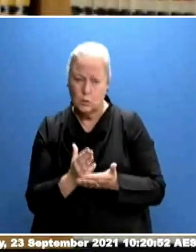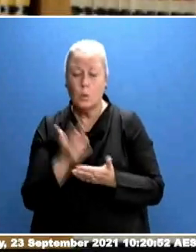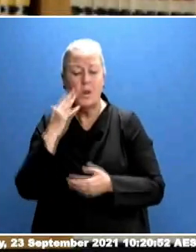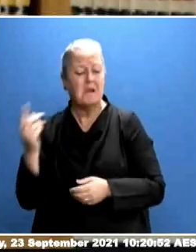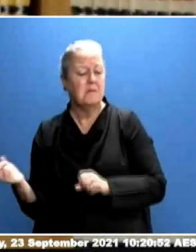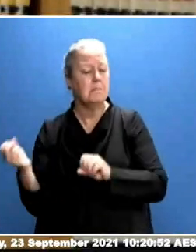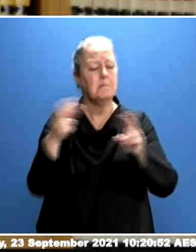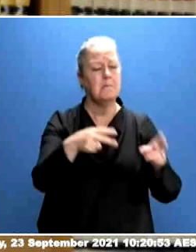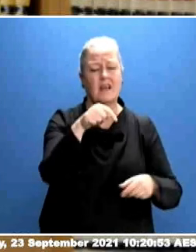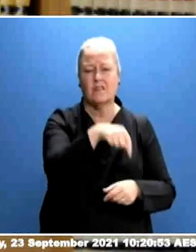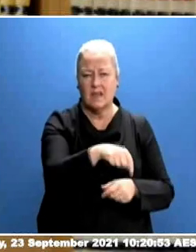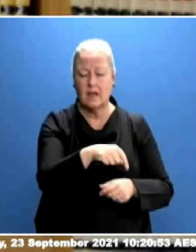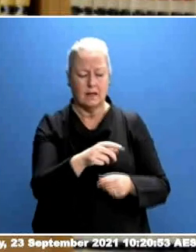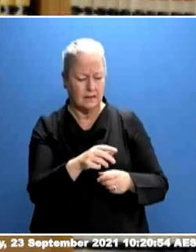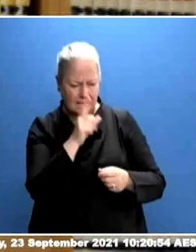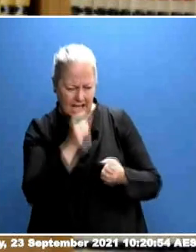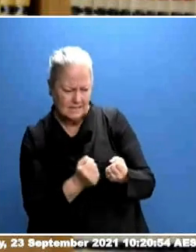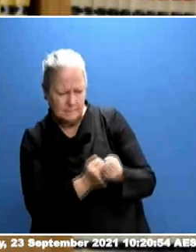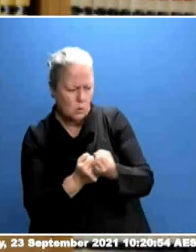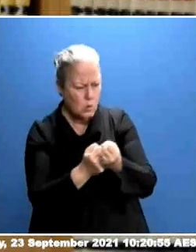so they can be safe upon their exit from Secure Care.